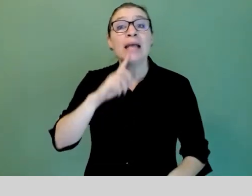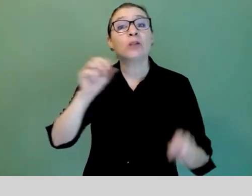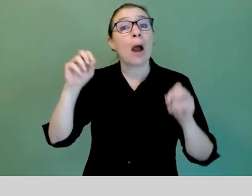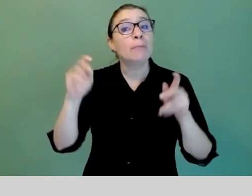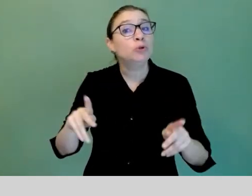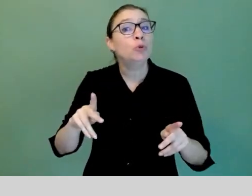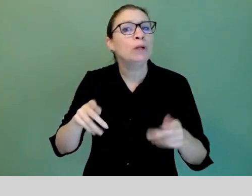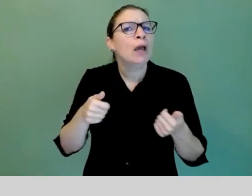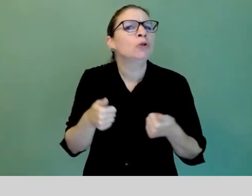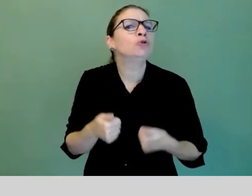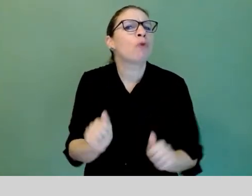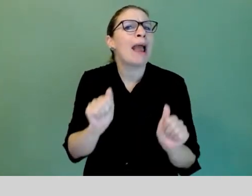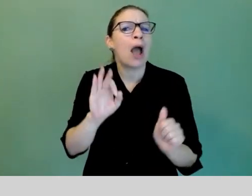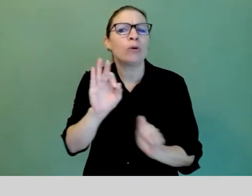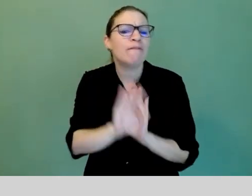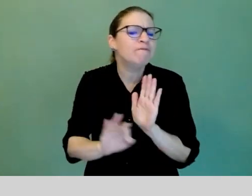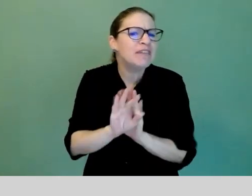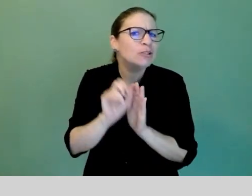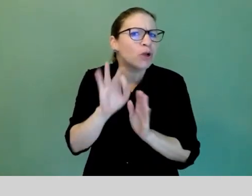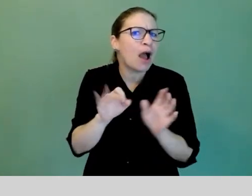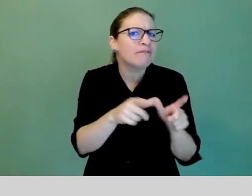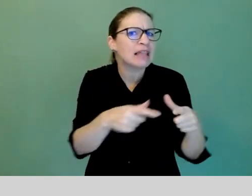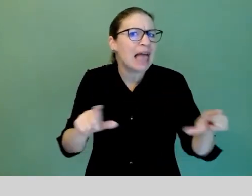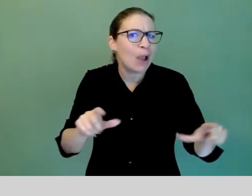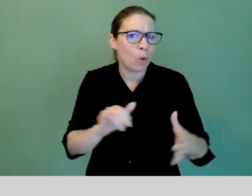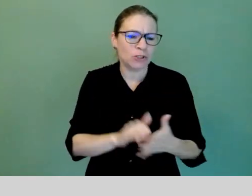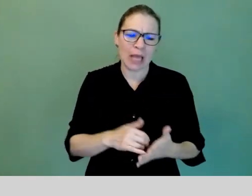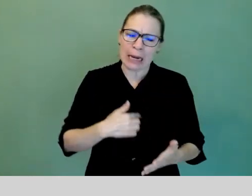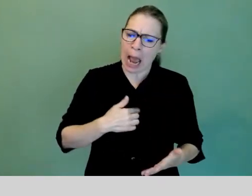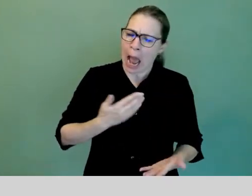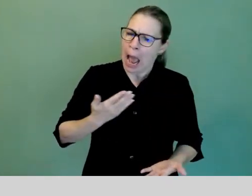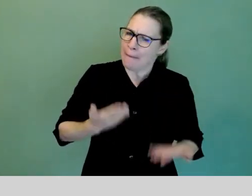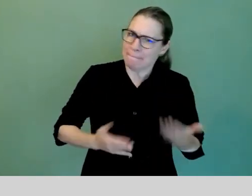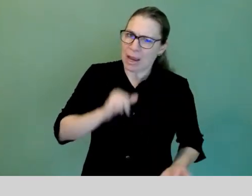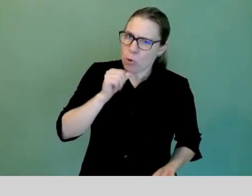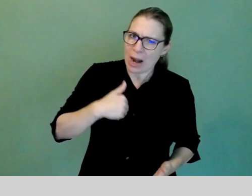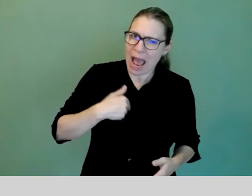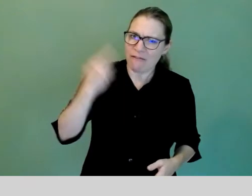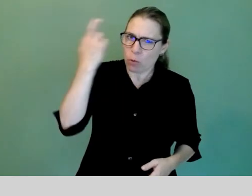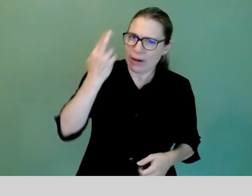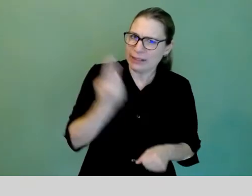to try out a feature of the language that I may not have a use case for yet.